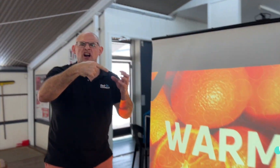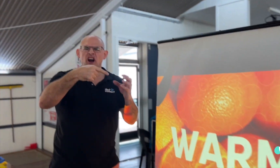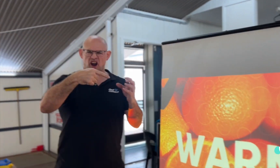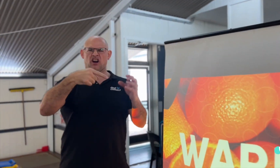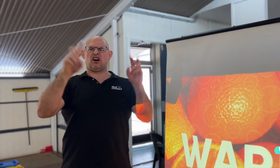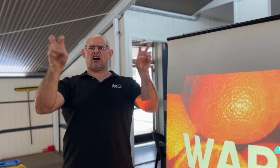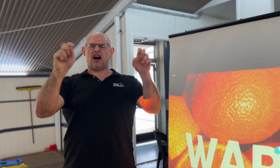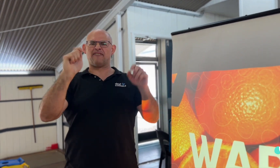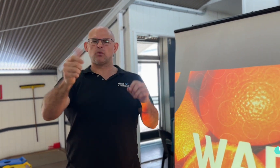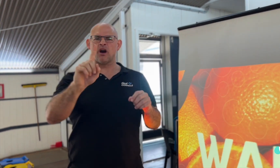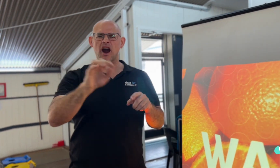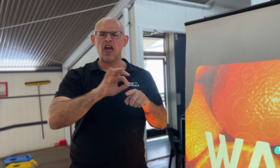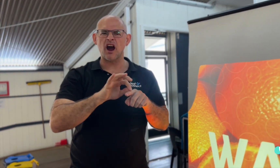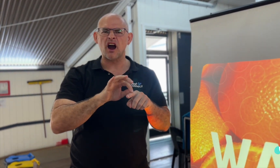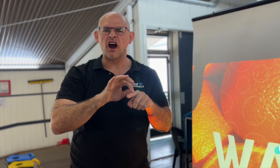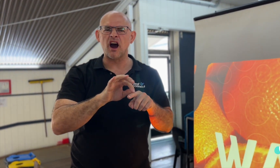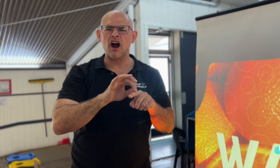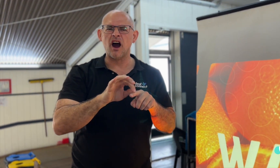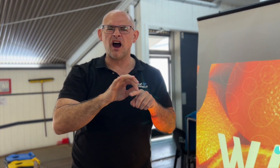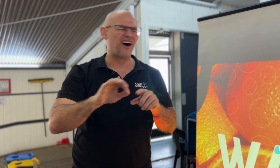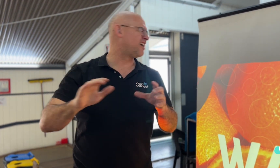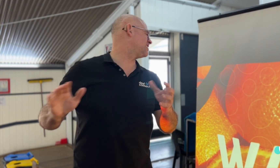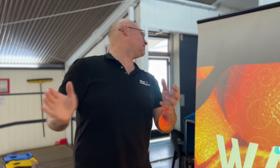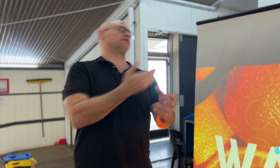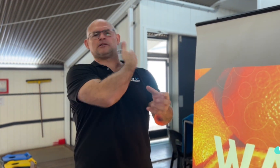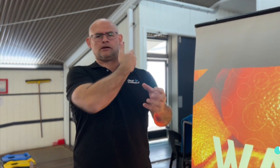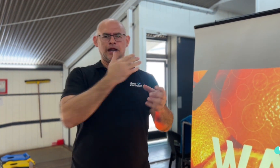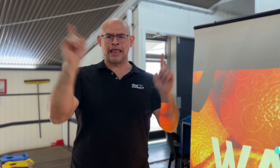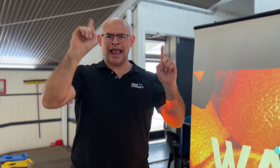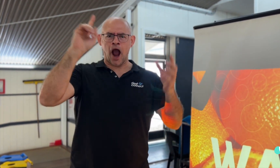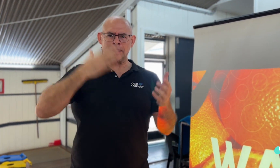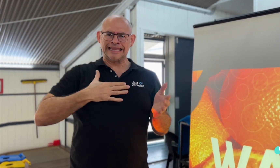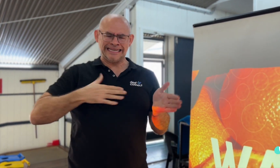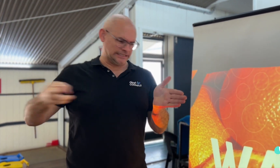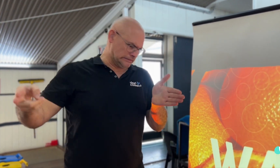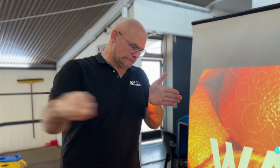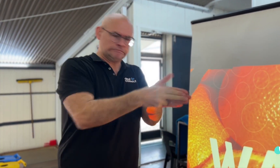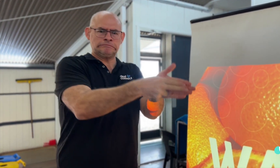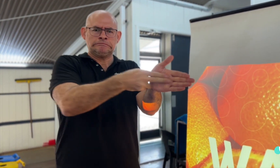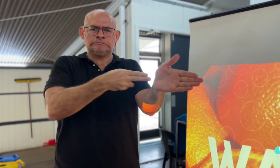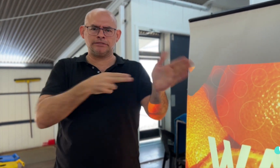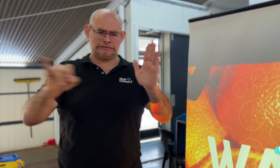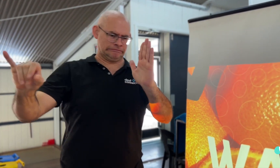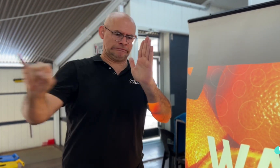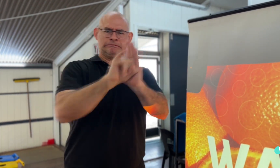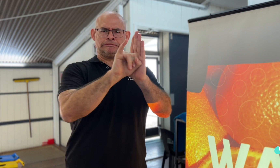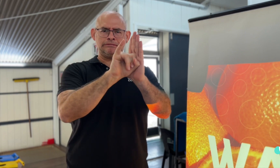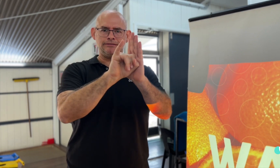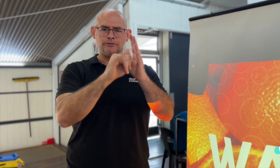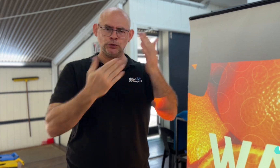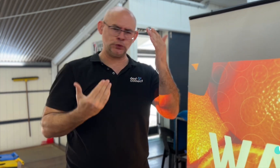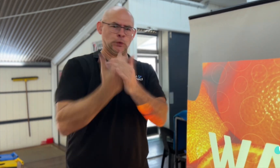Oranges are a named after a colour, and we want to get rid of that. It's time for a new name.